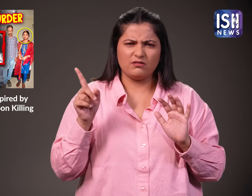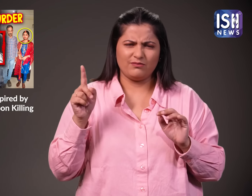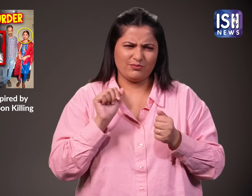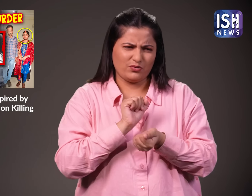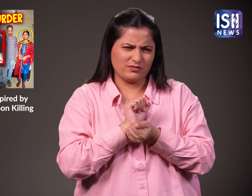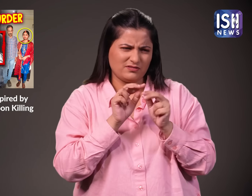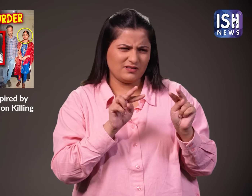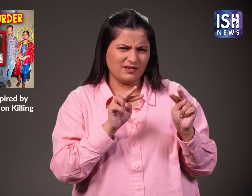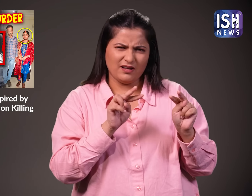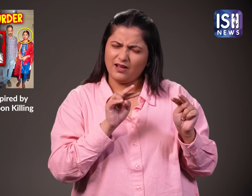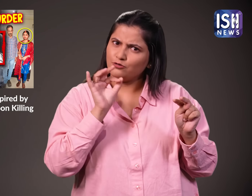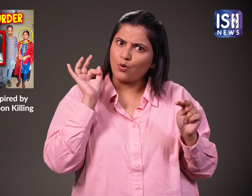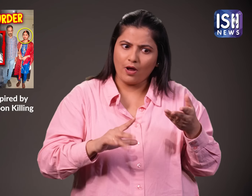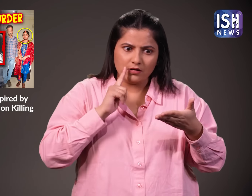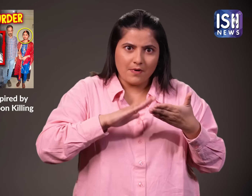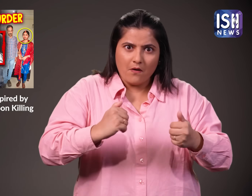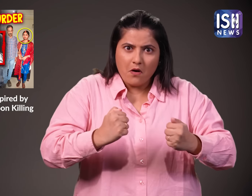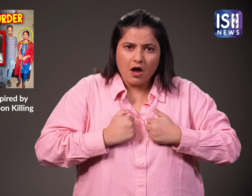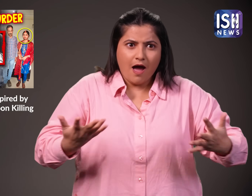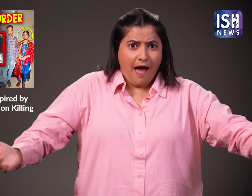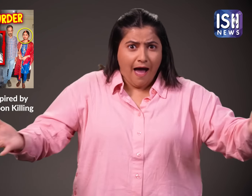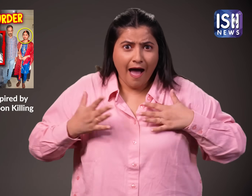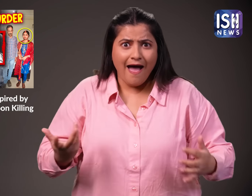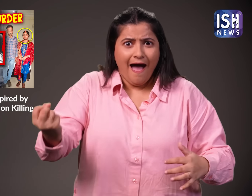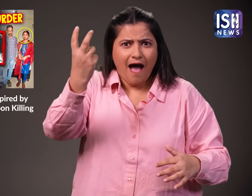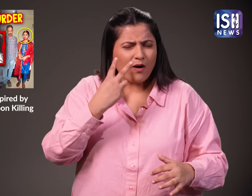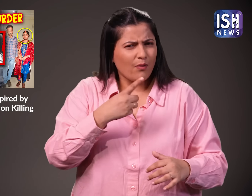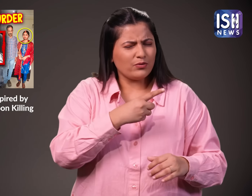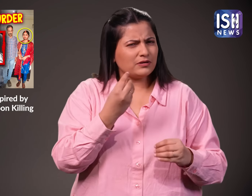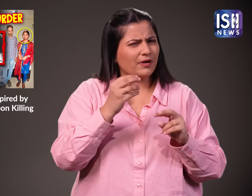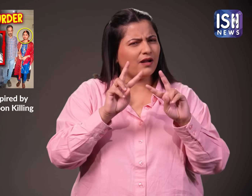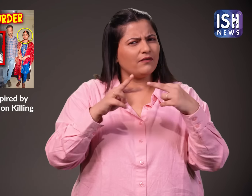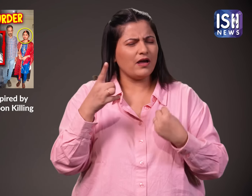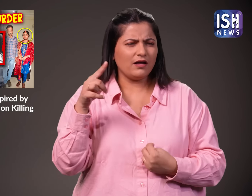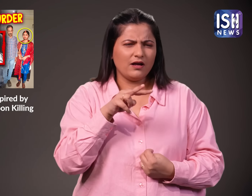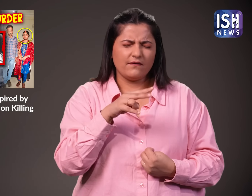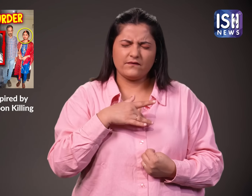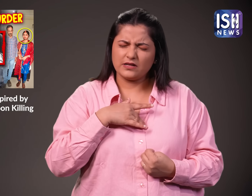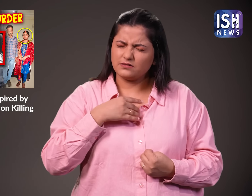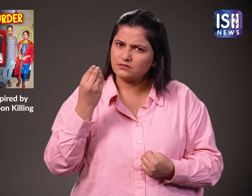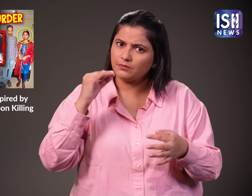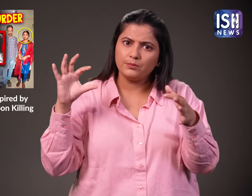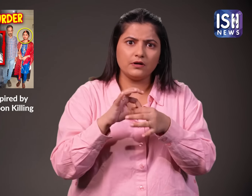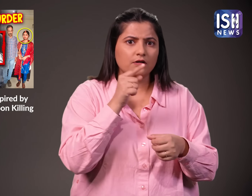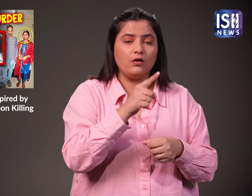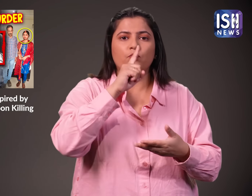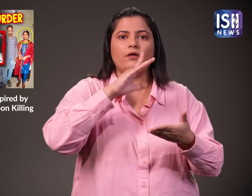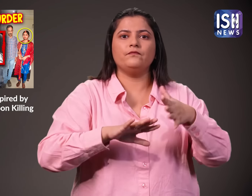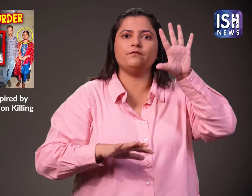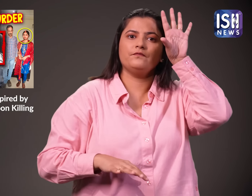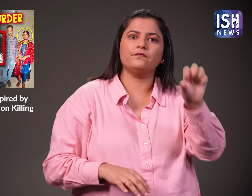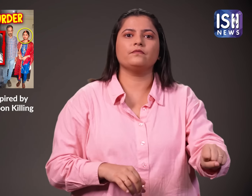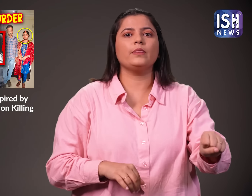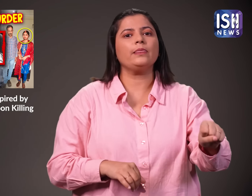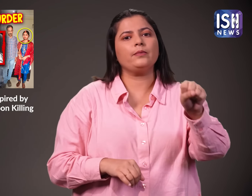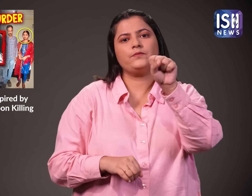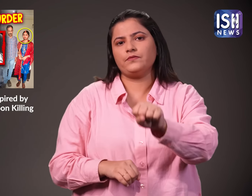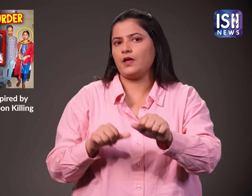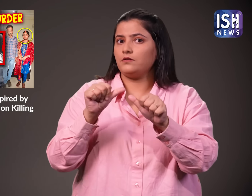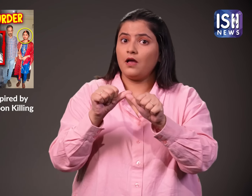Police felt suspicious as she wasn't mourning her husband's death. Hence, they caught her.